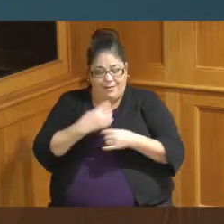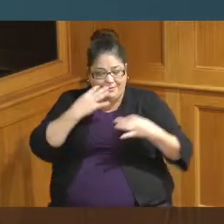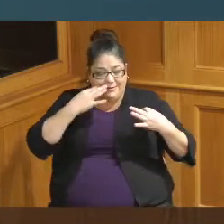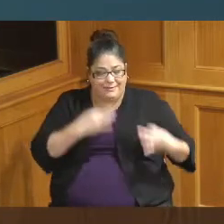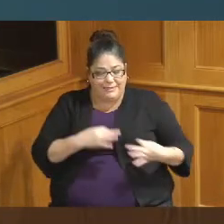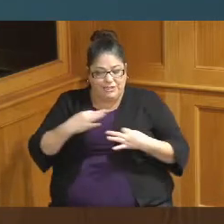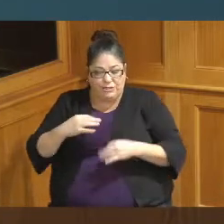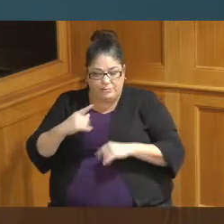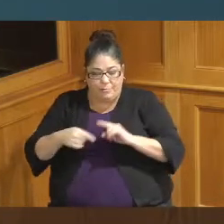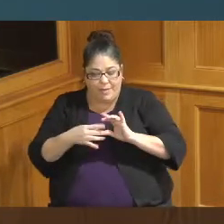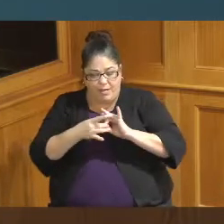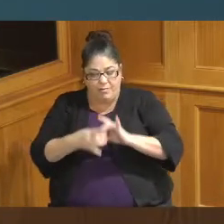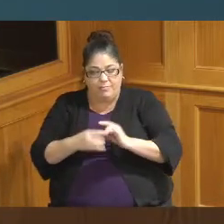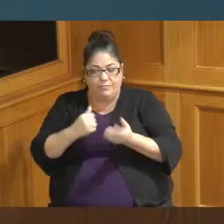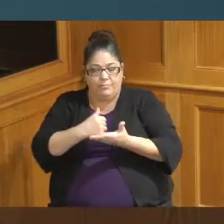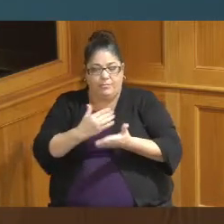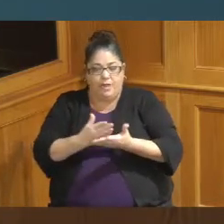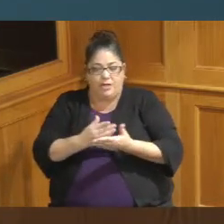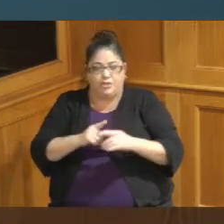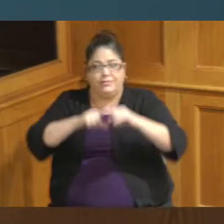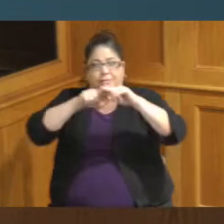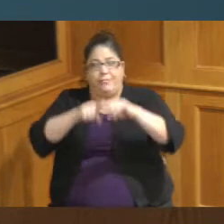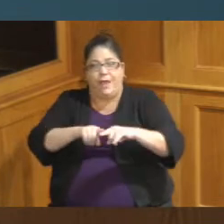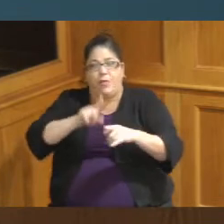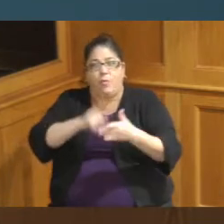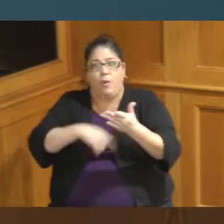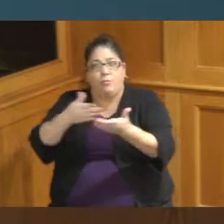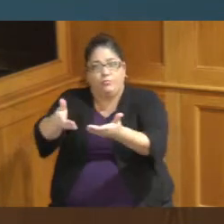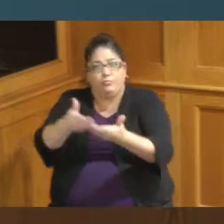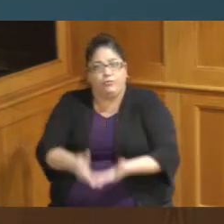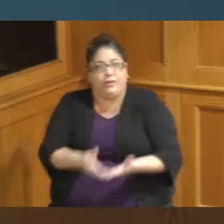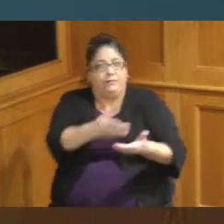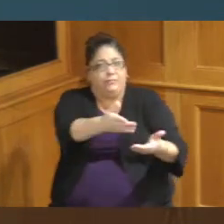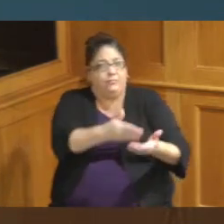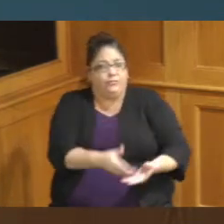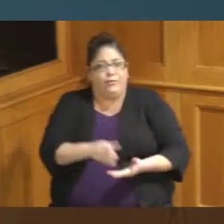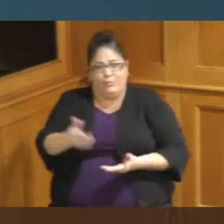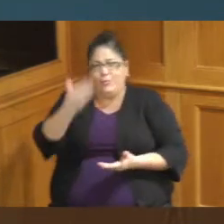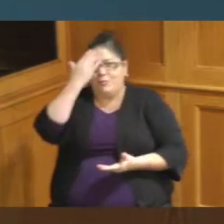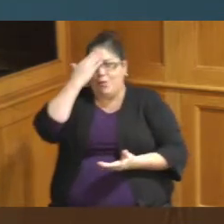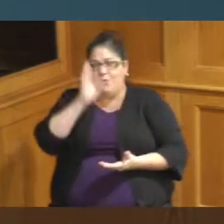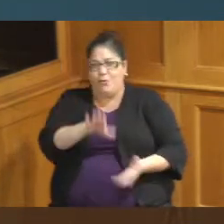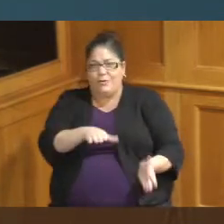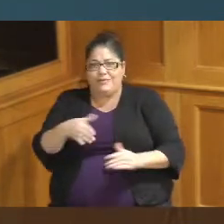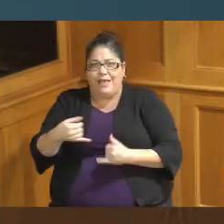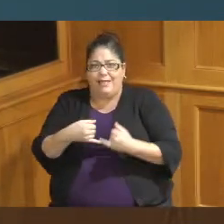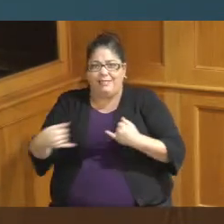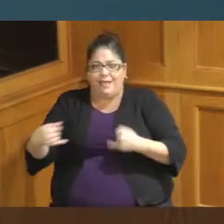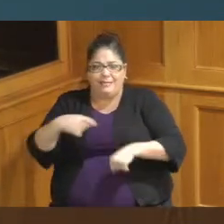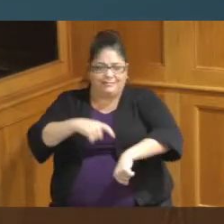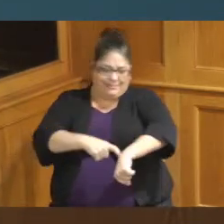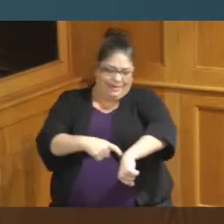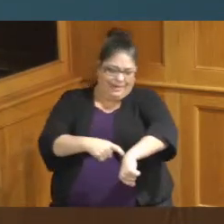I can only depend on your information and you know the deadlines you know the timelines you